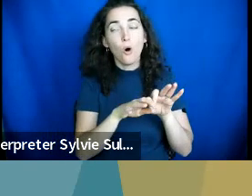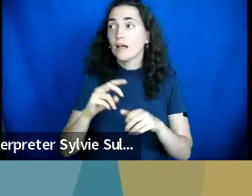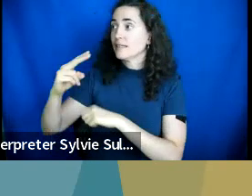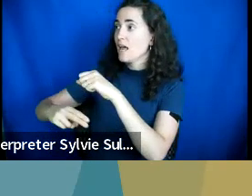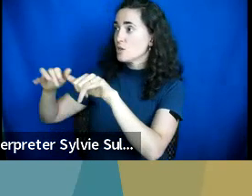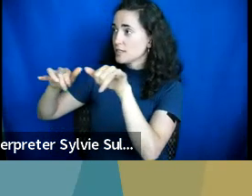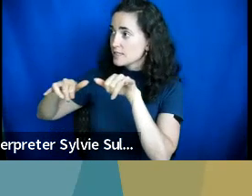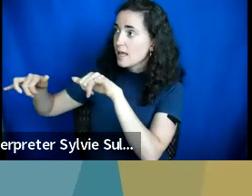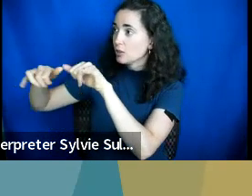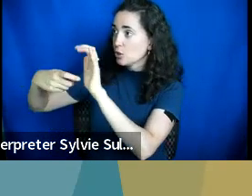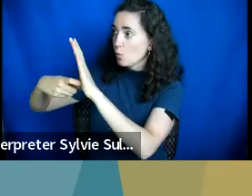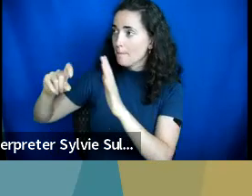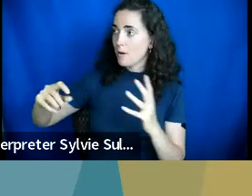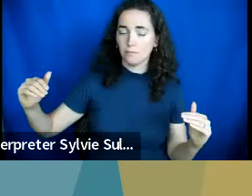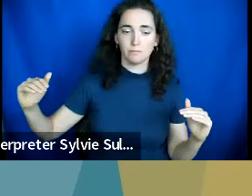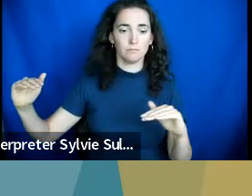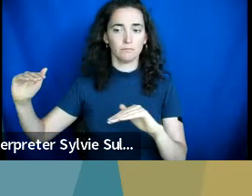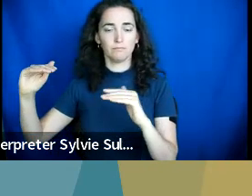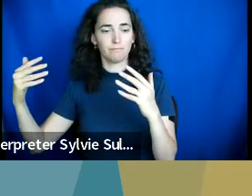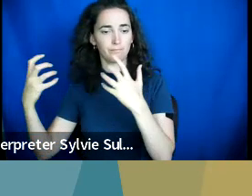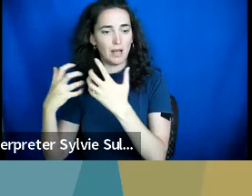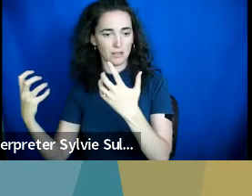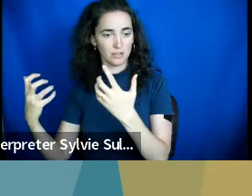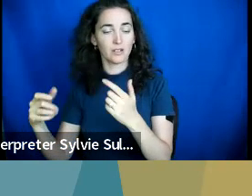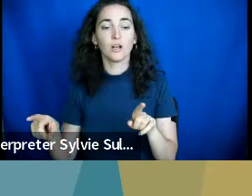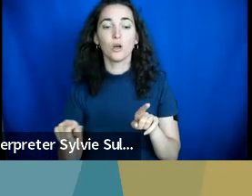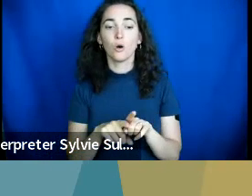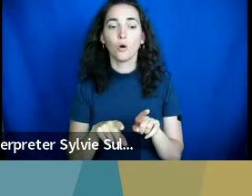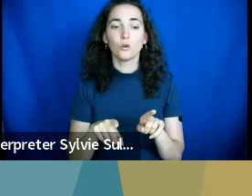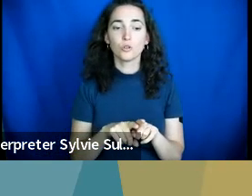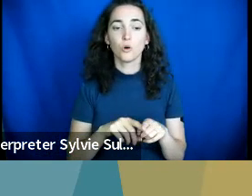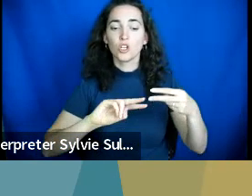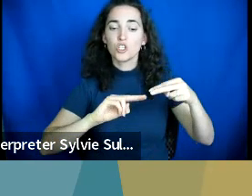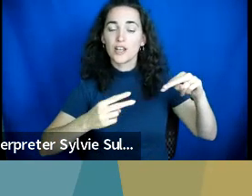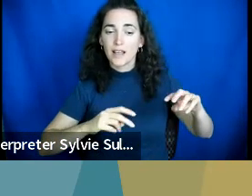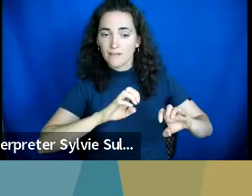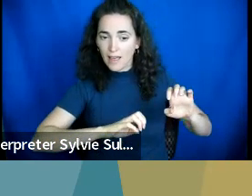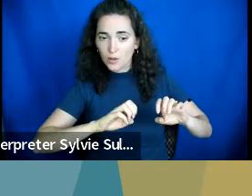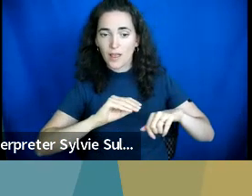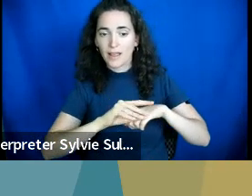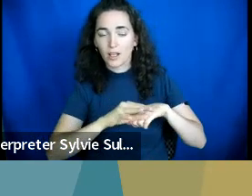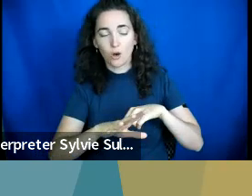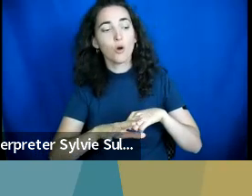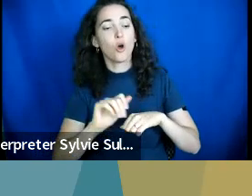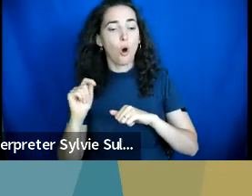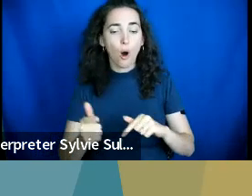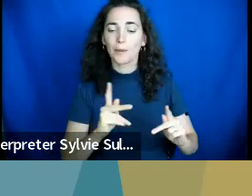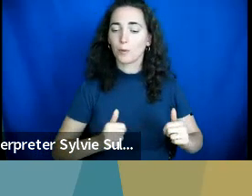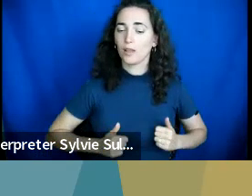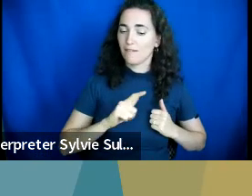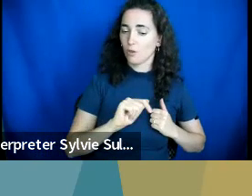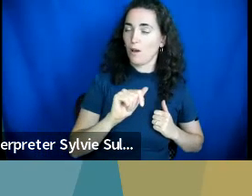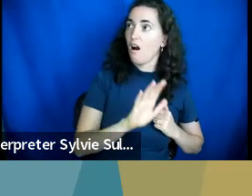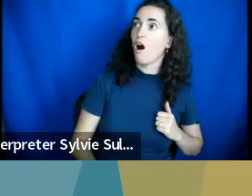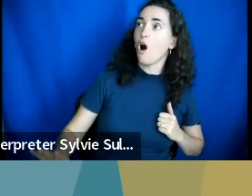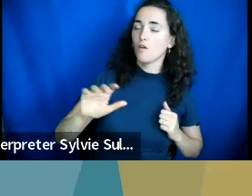those national standards, along with all of the screening, and also to ensure access to genetic evaluation and counseling to all residents in the areas of Louisiana.